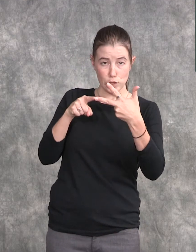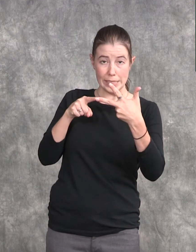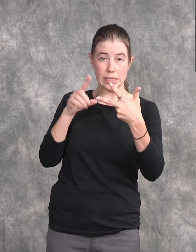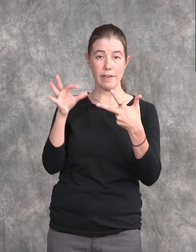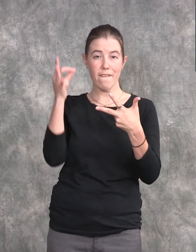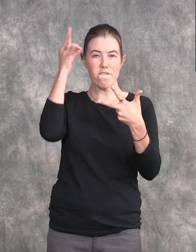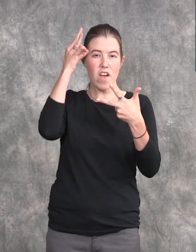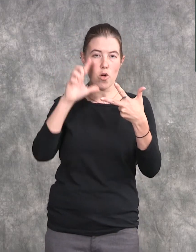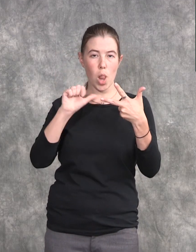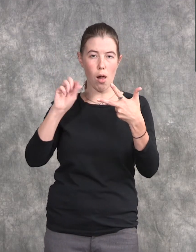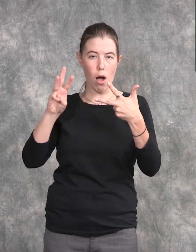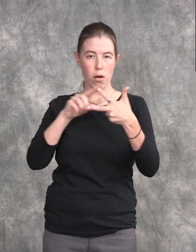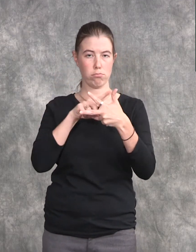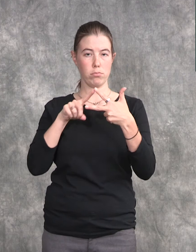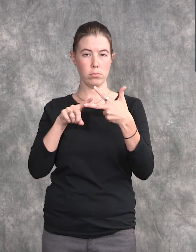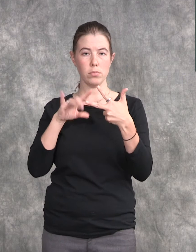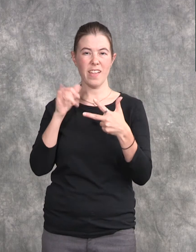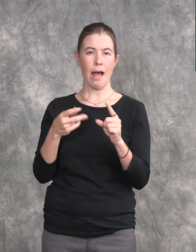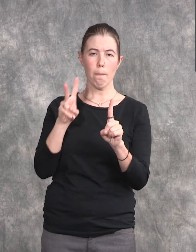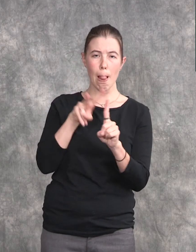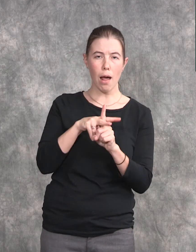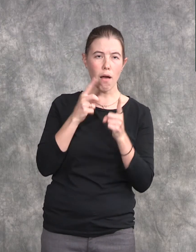There are three federal laws that